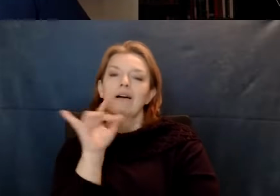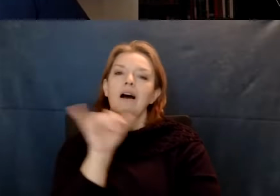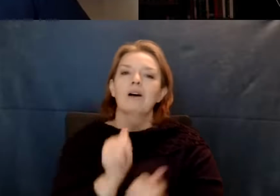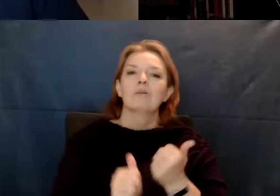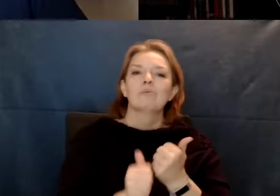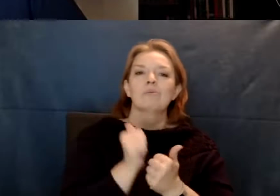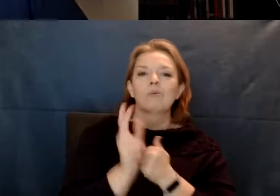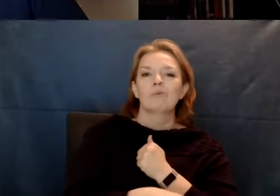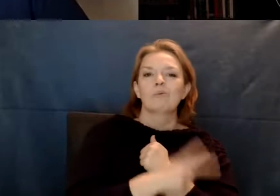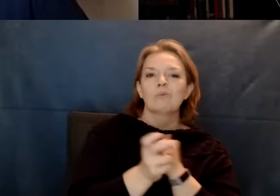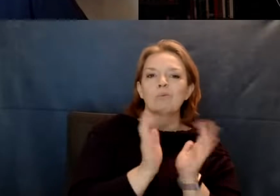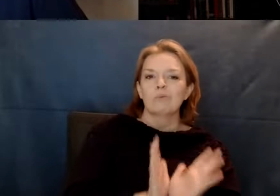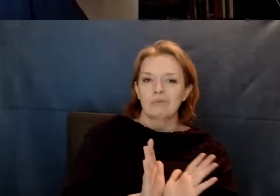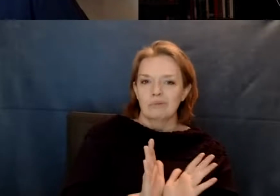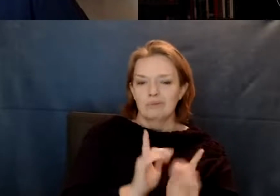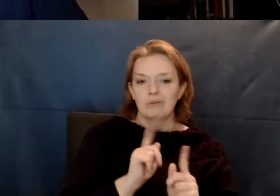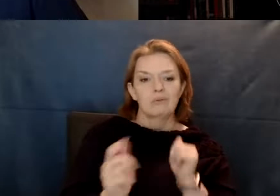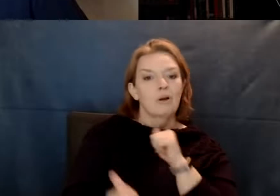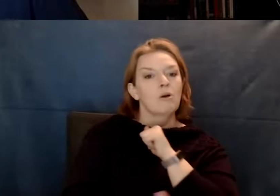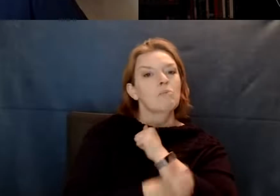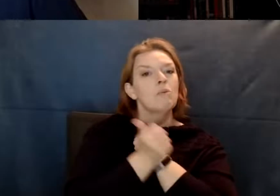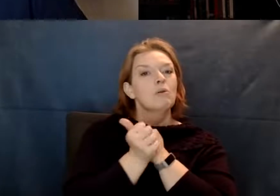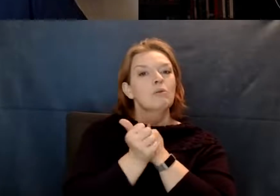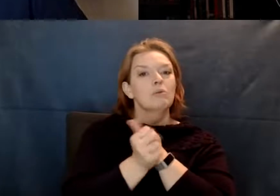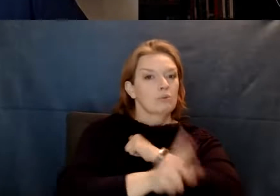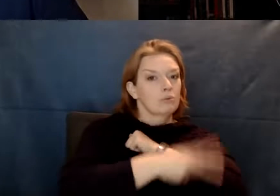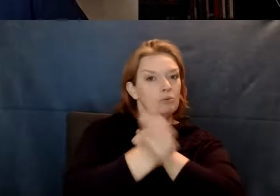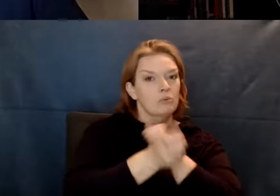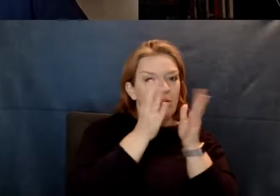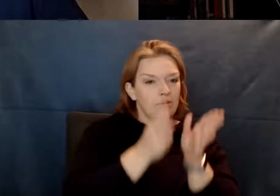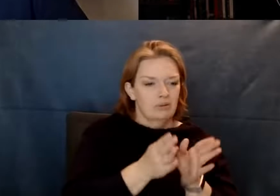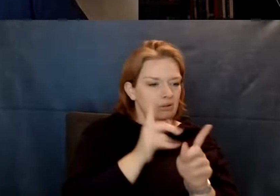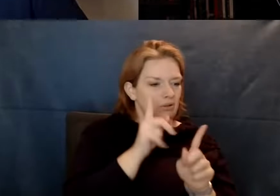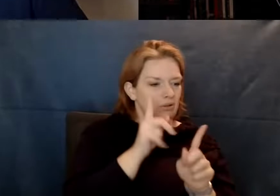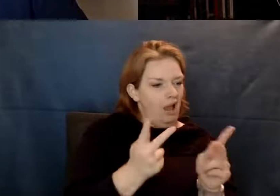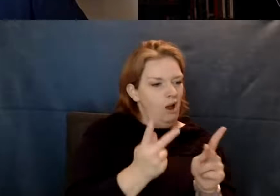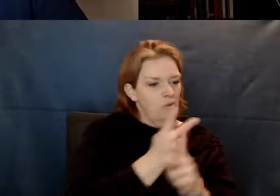but the most stolenest can't ever be more funkier